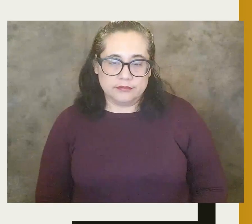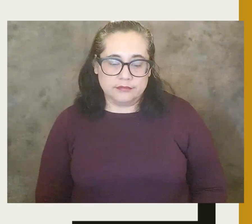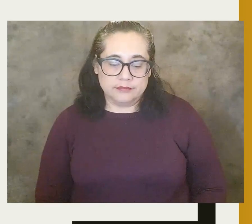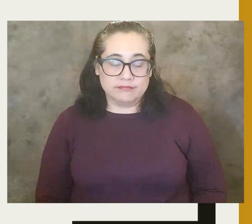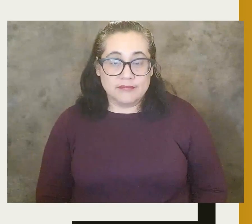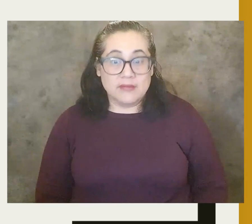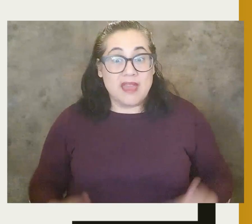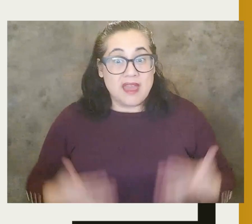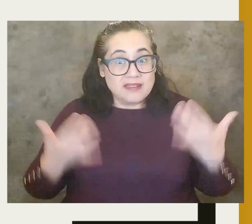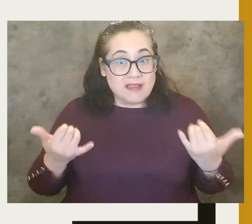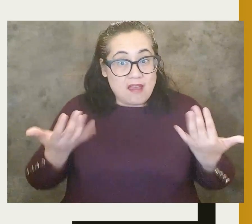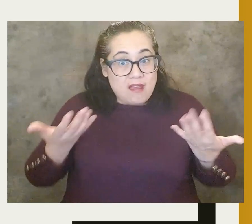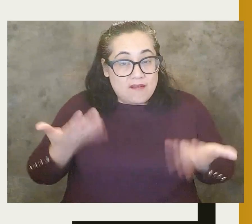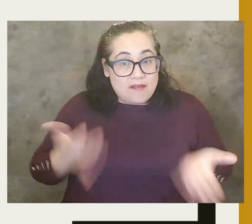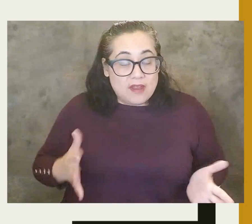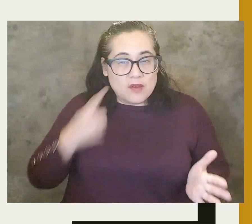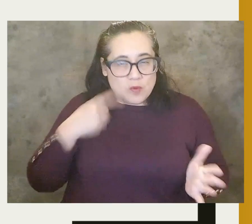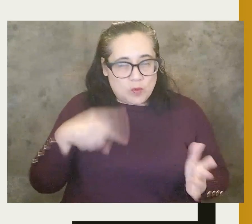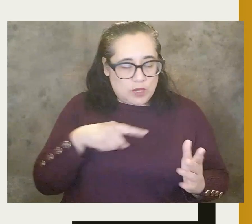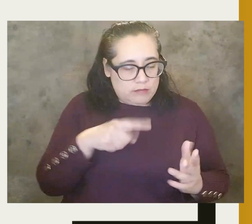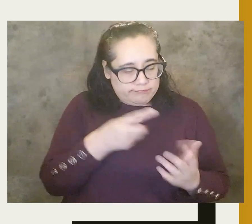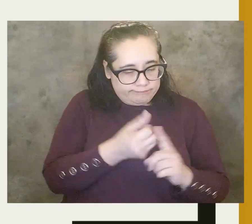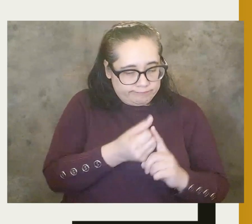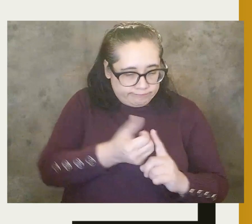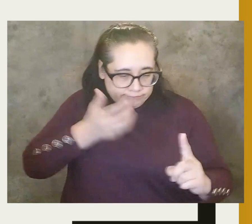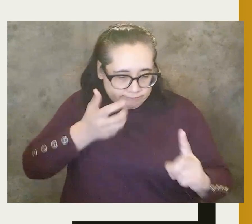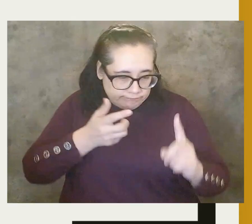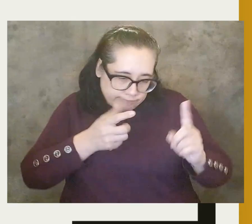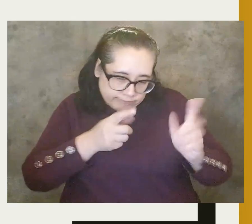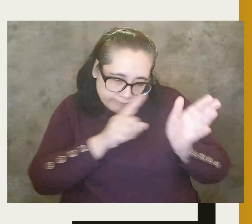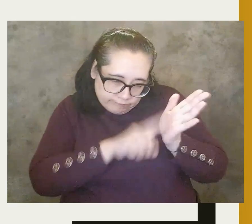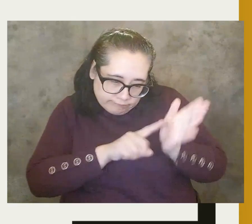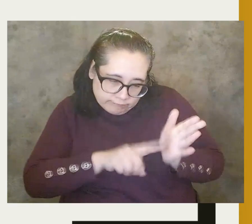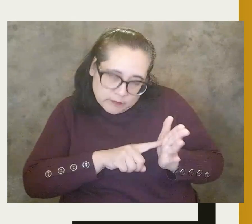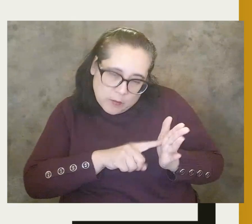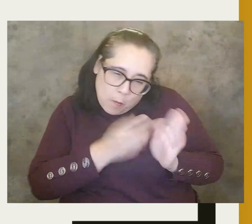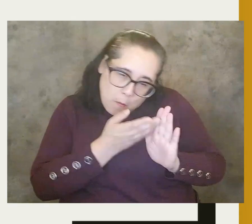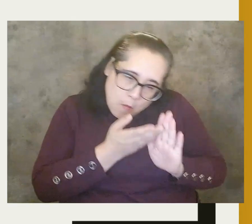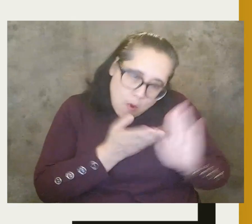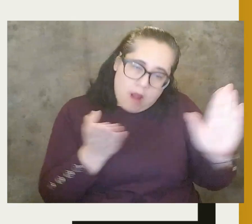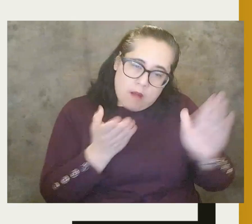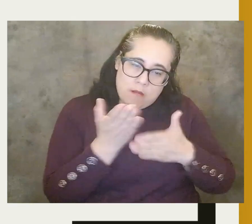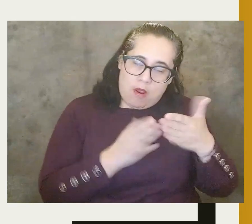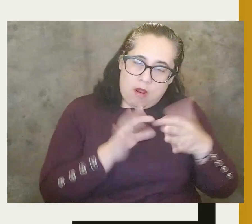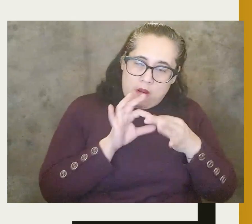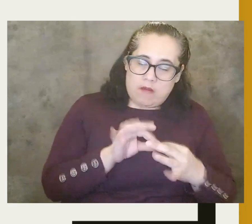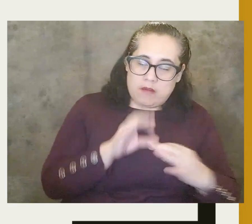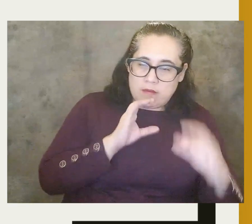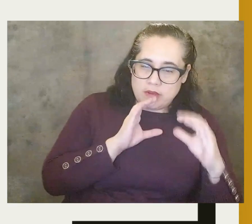Now that we have explored the broader aspects of ... communication, let's take a closer look at its ...